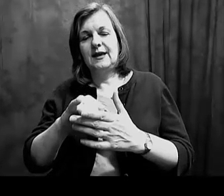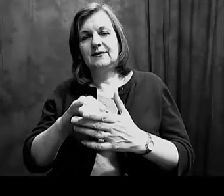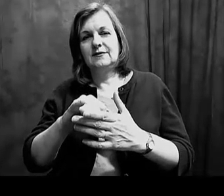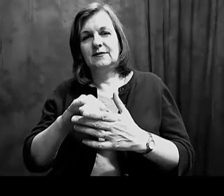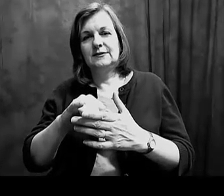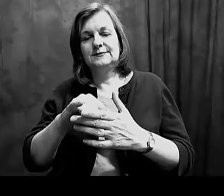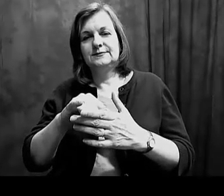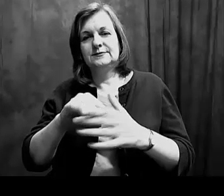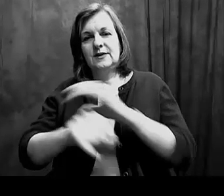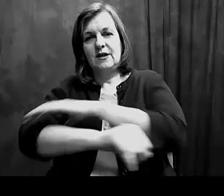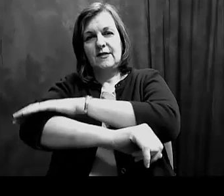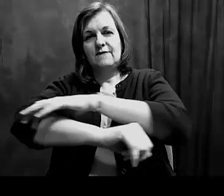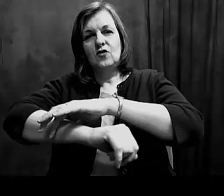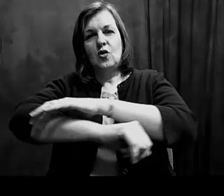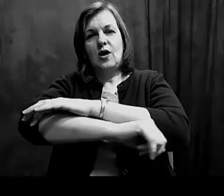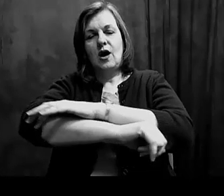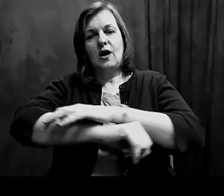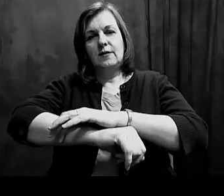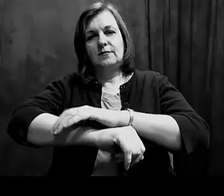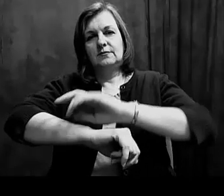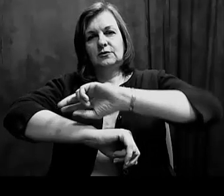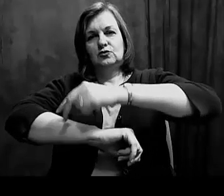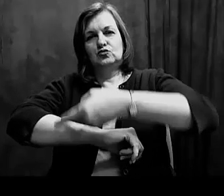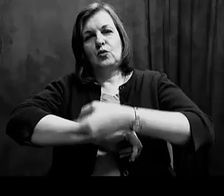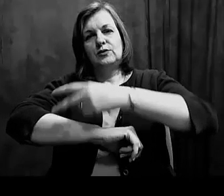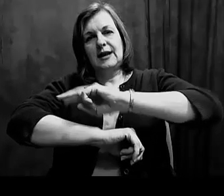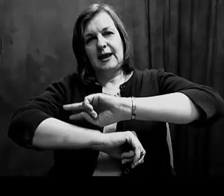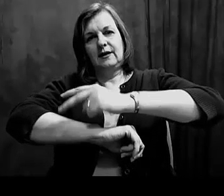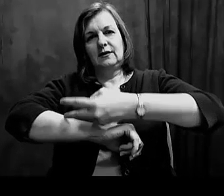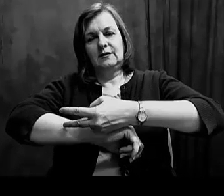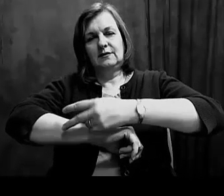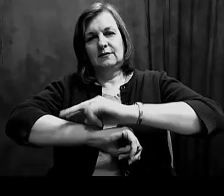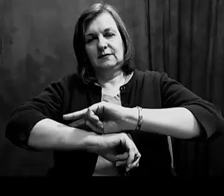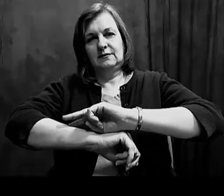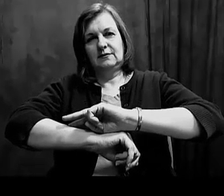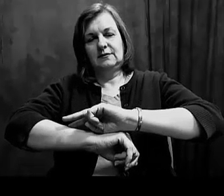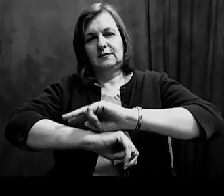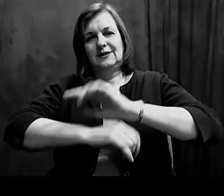forearm as associated with your elbow